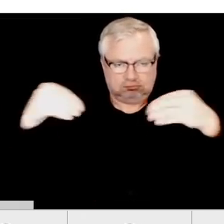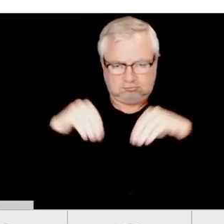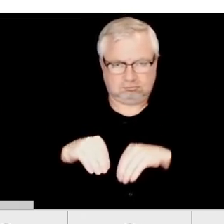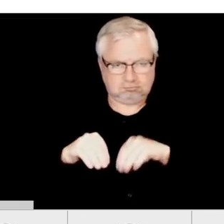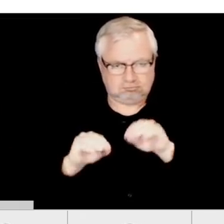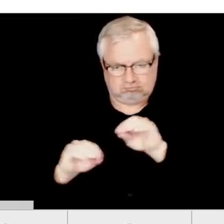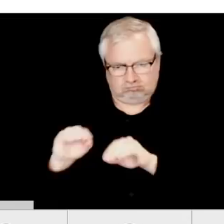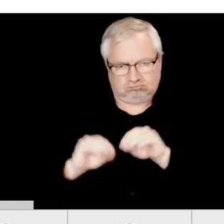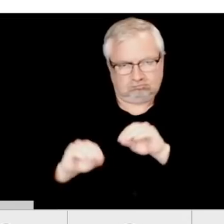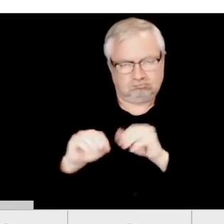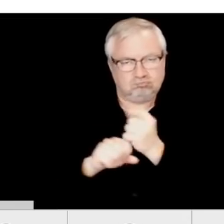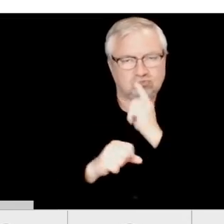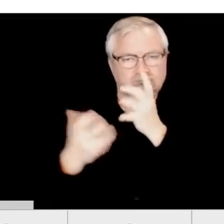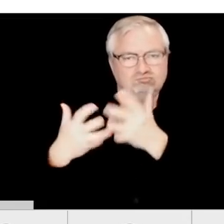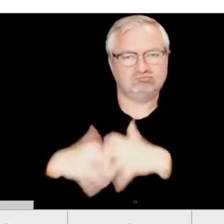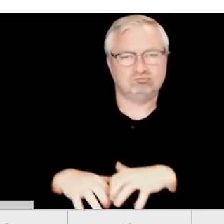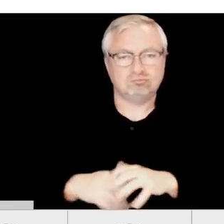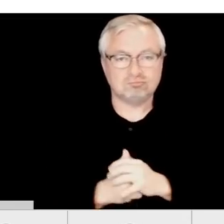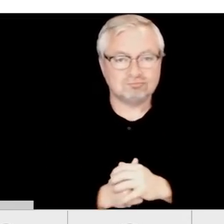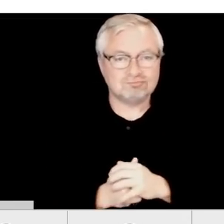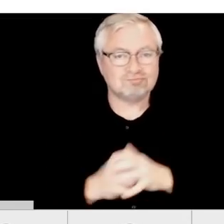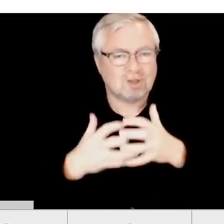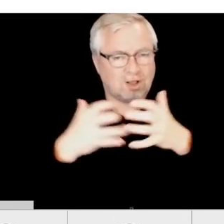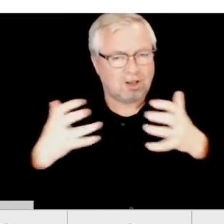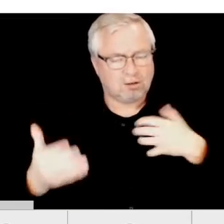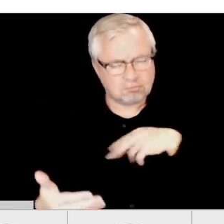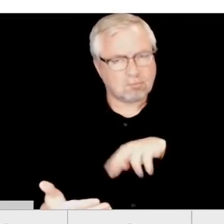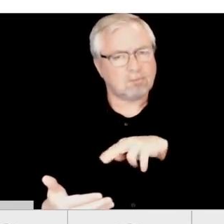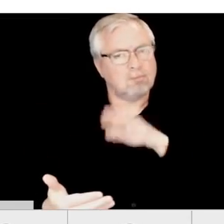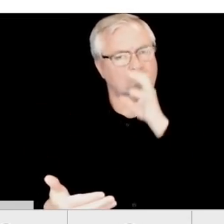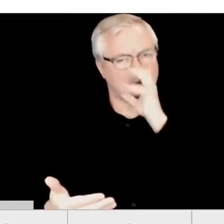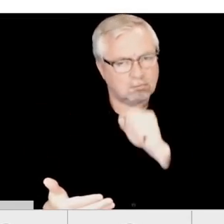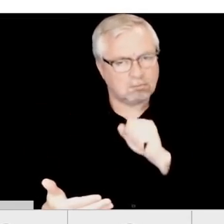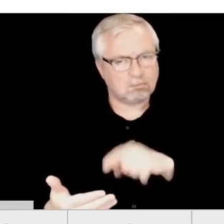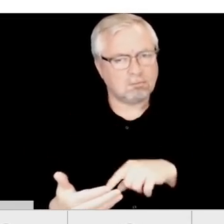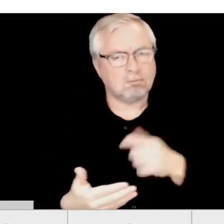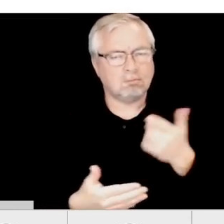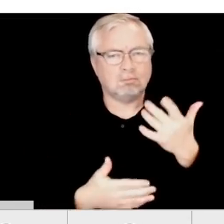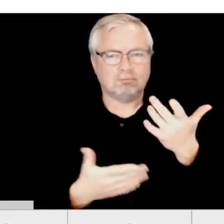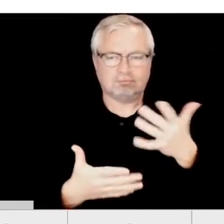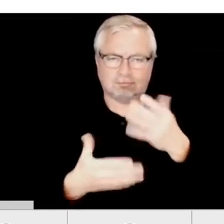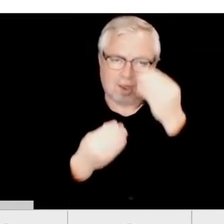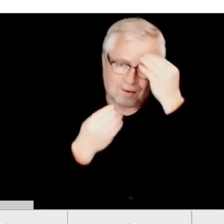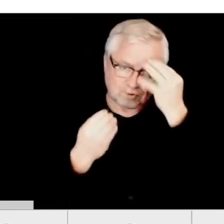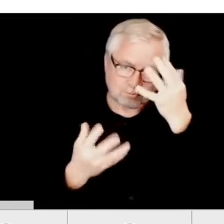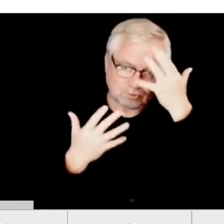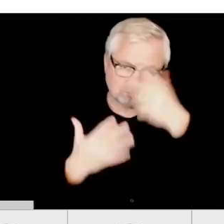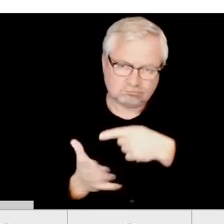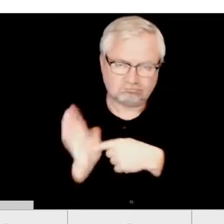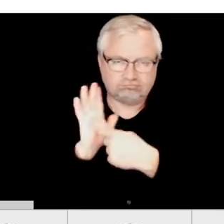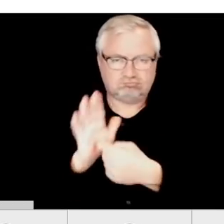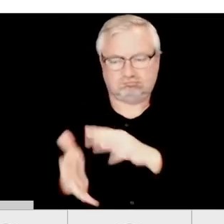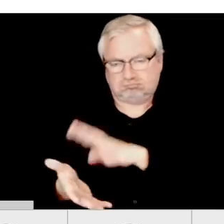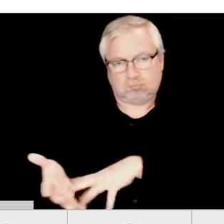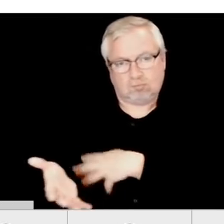There's been a great interest in substantive data that informs the model, and I think it's of legitimate interest, but it's also really